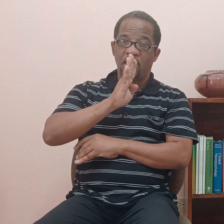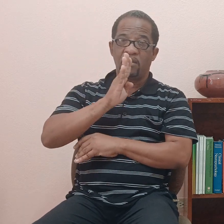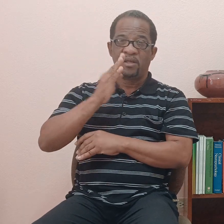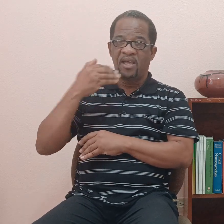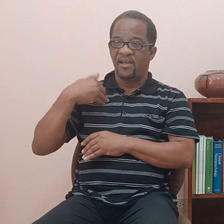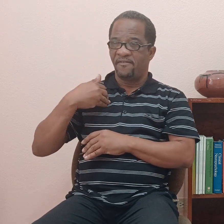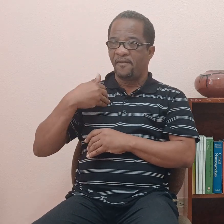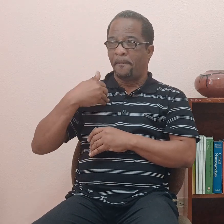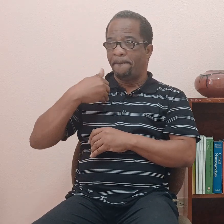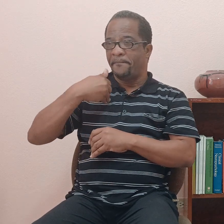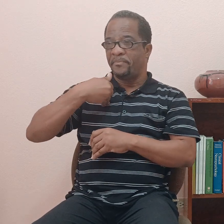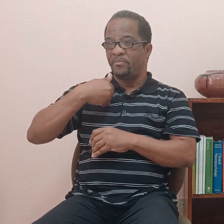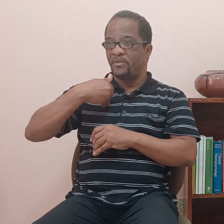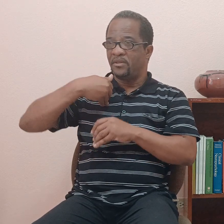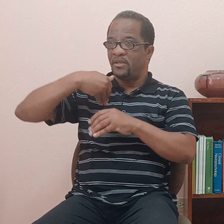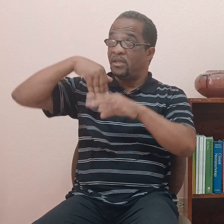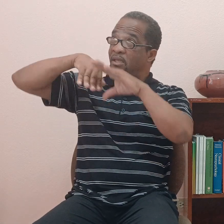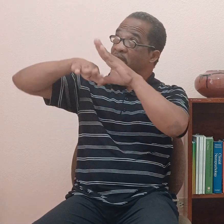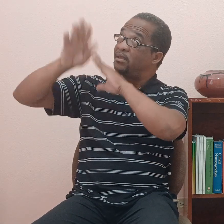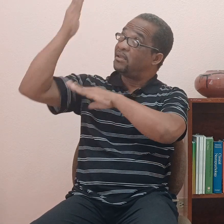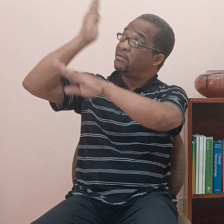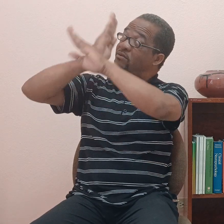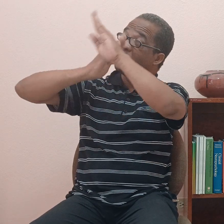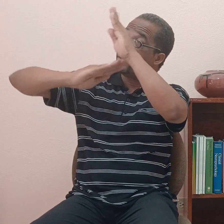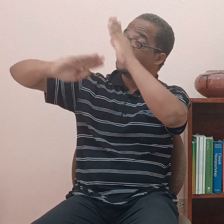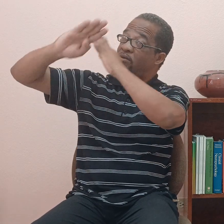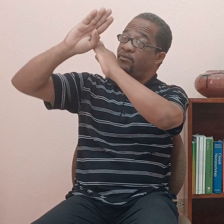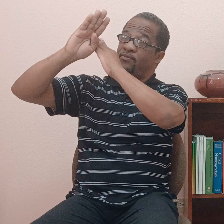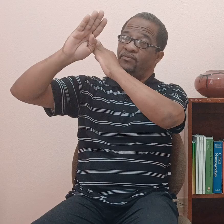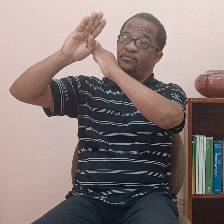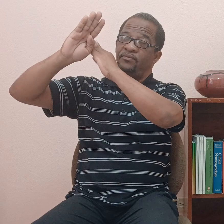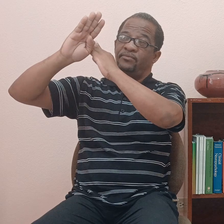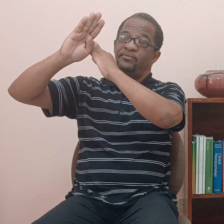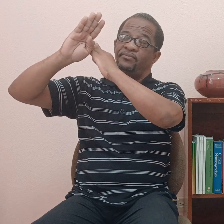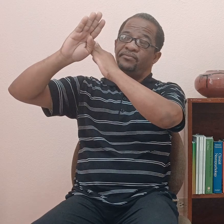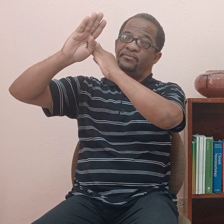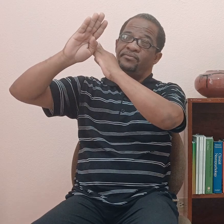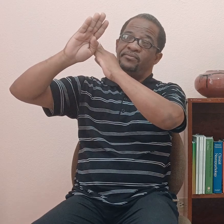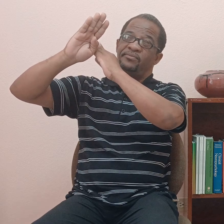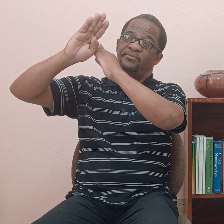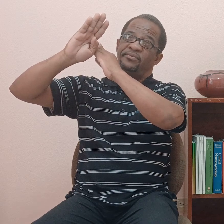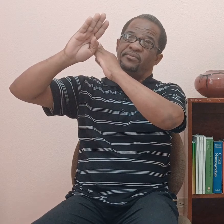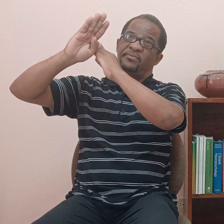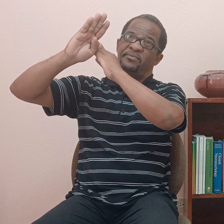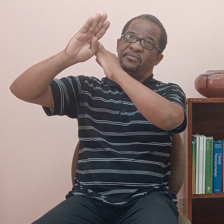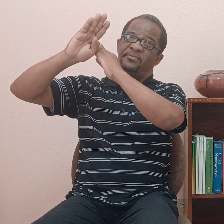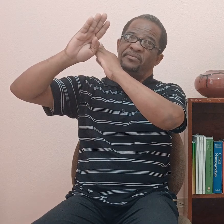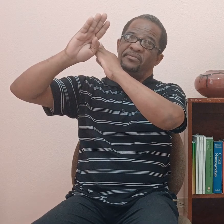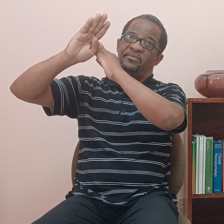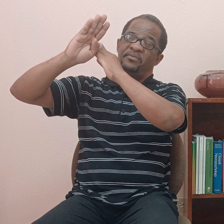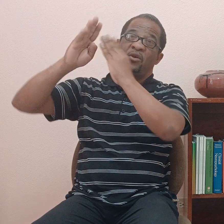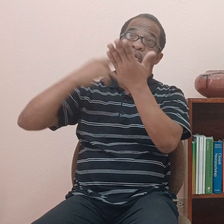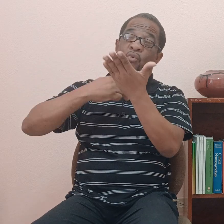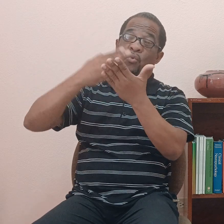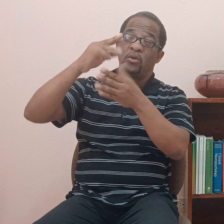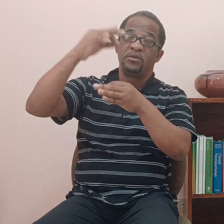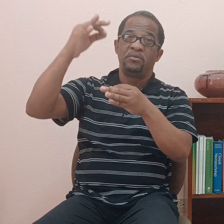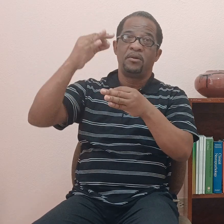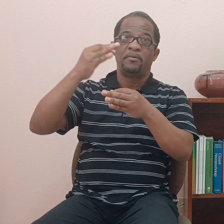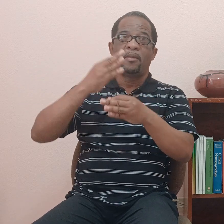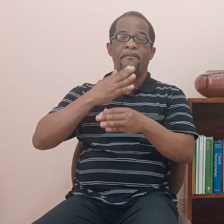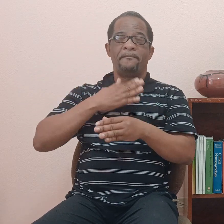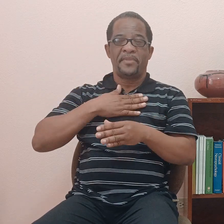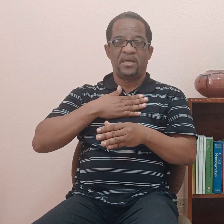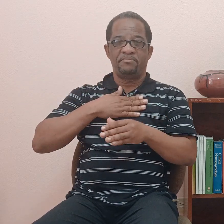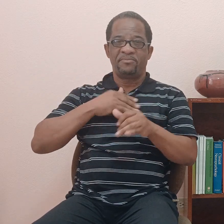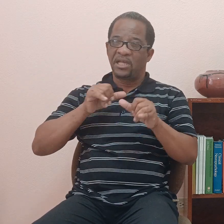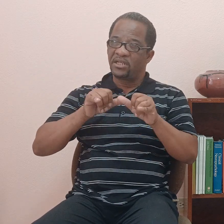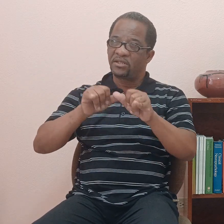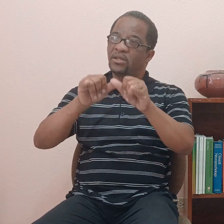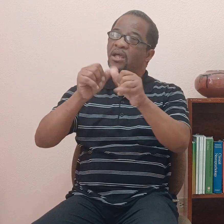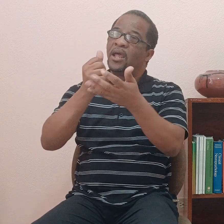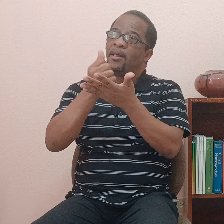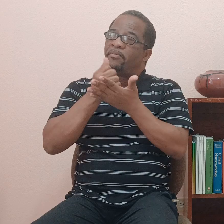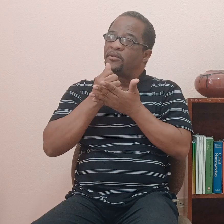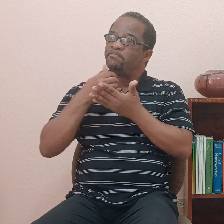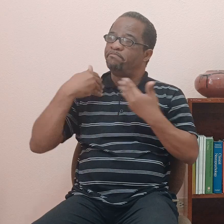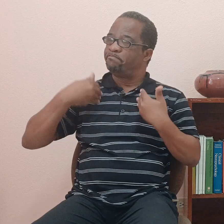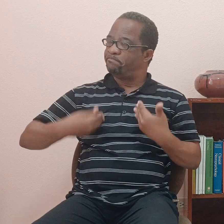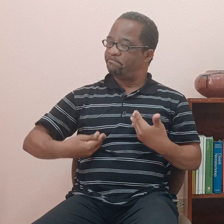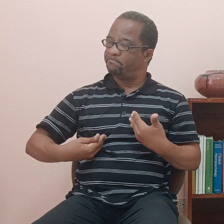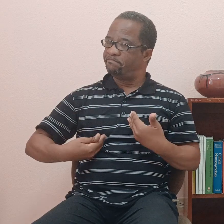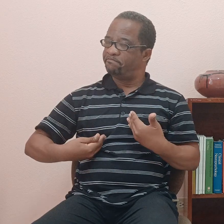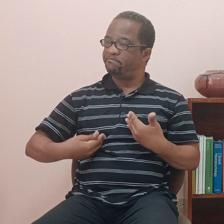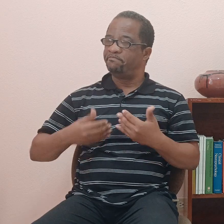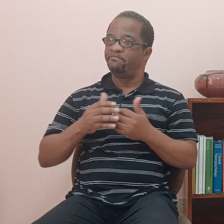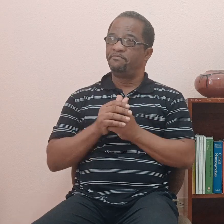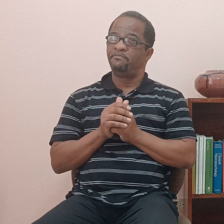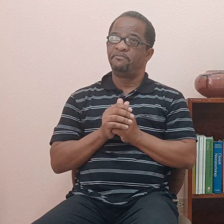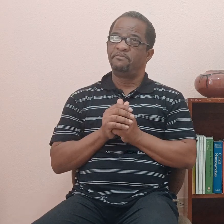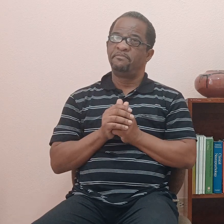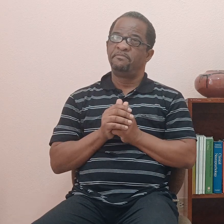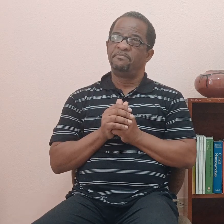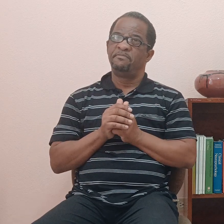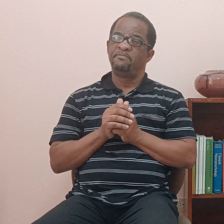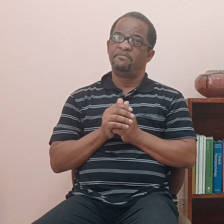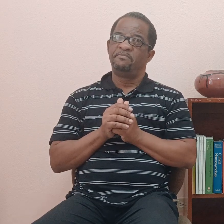household in the palm of his hand. The Holy Spirit is my constant helper.